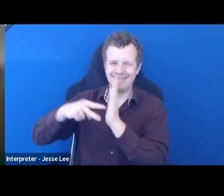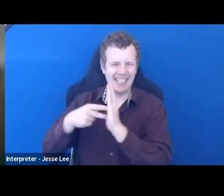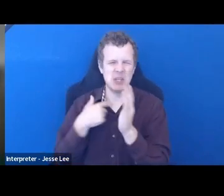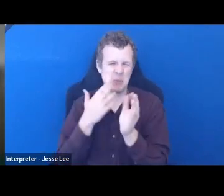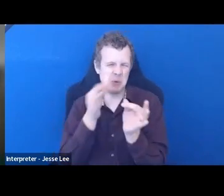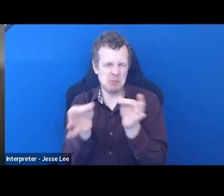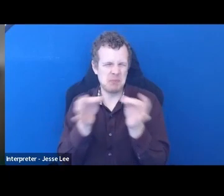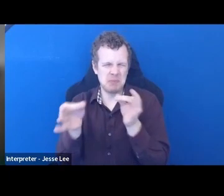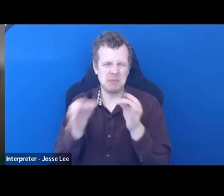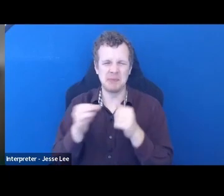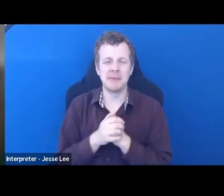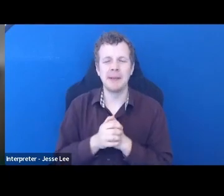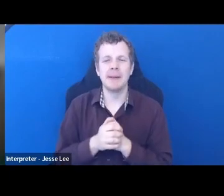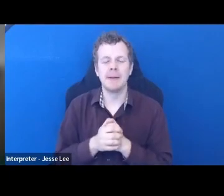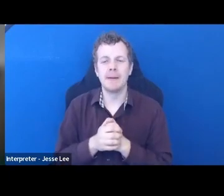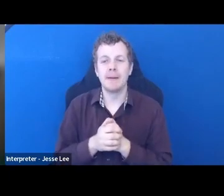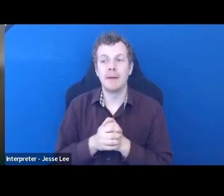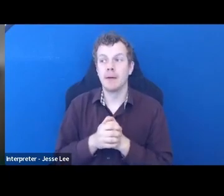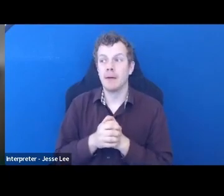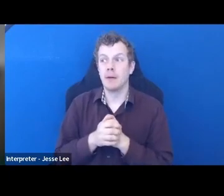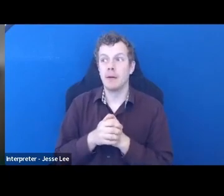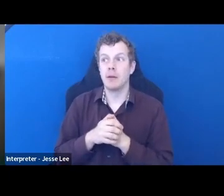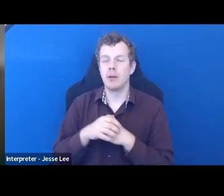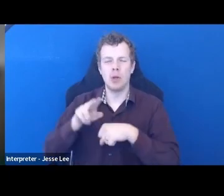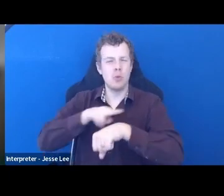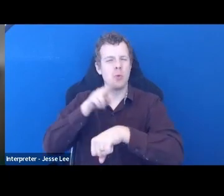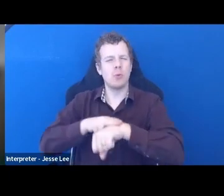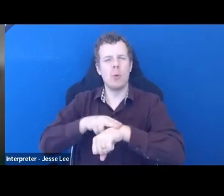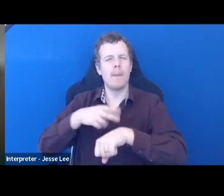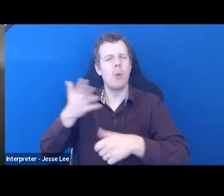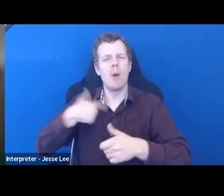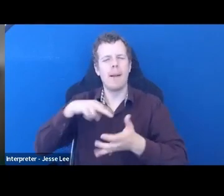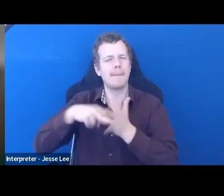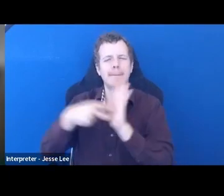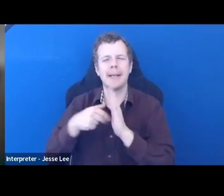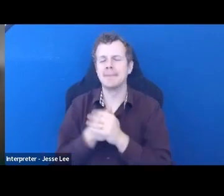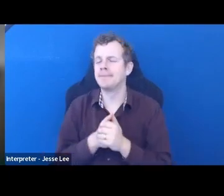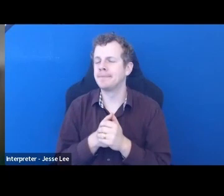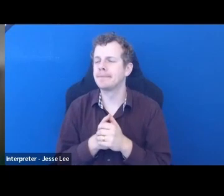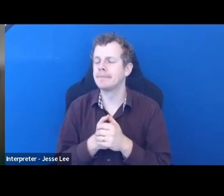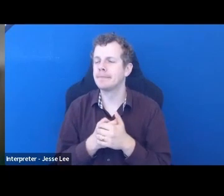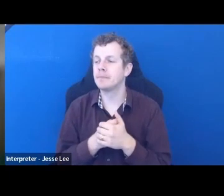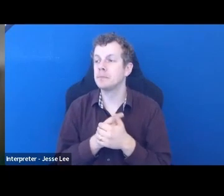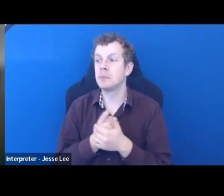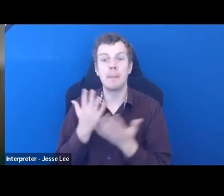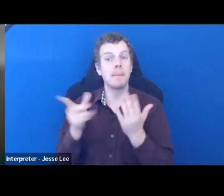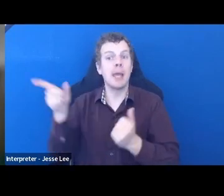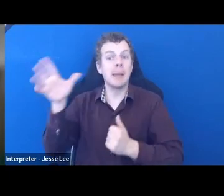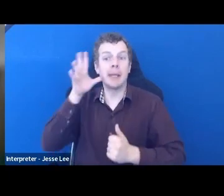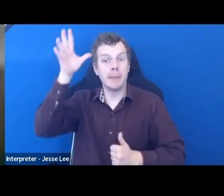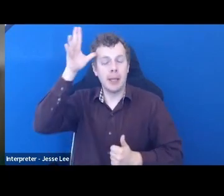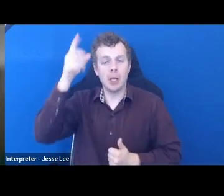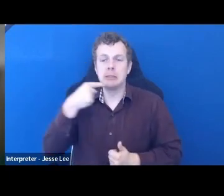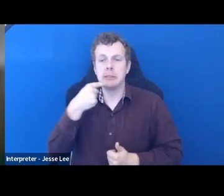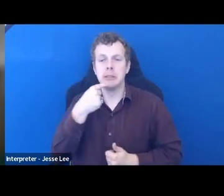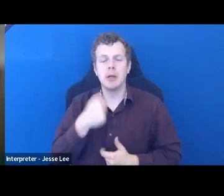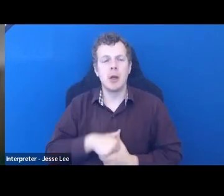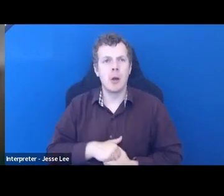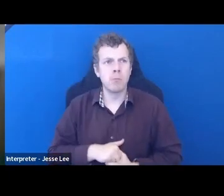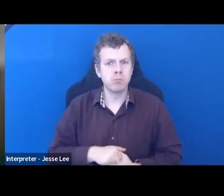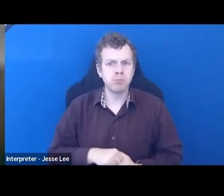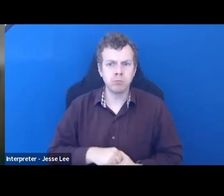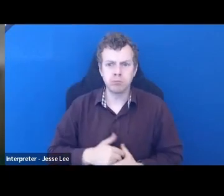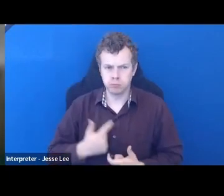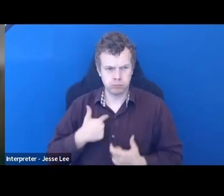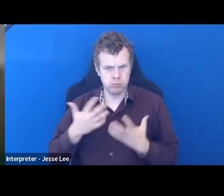So normal could mean for instance I want my child to be able to have access to sound coming